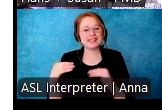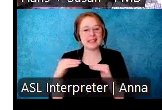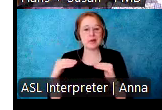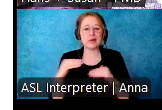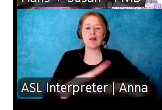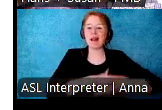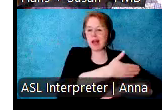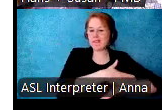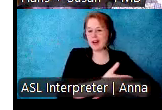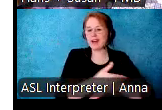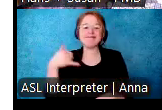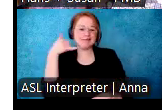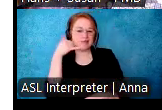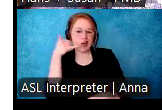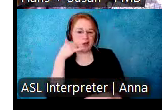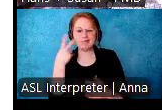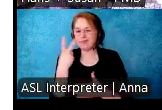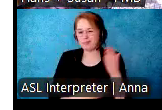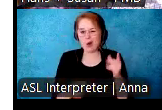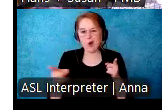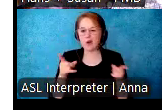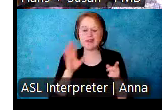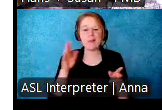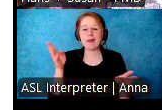and mobile phones, how people are streaming the audio.